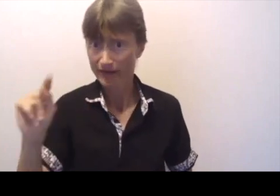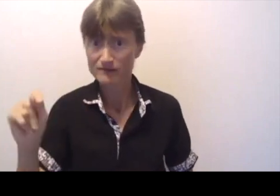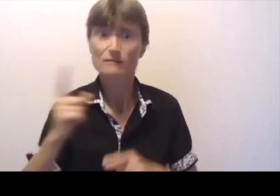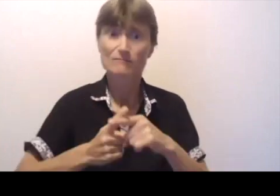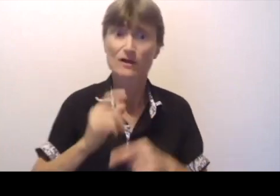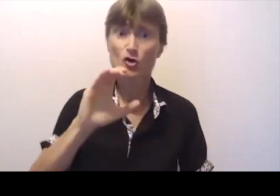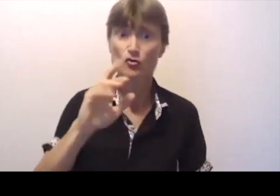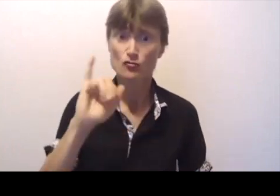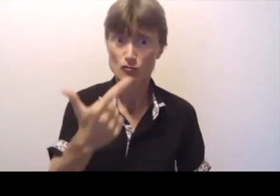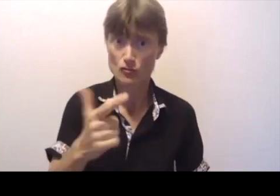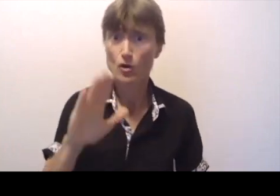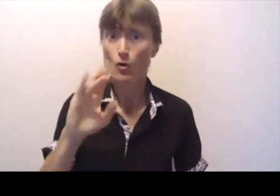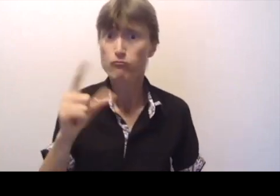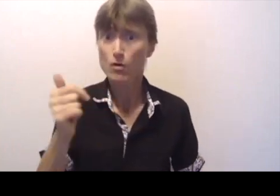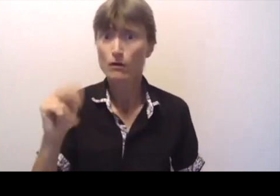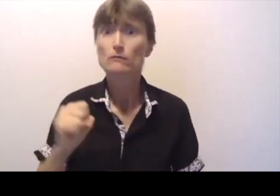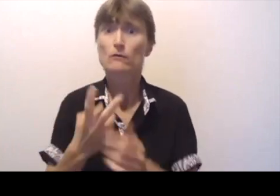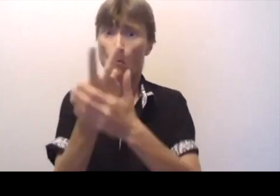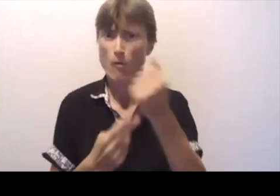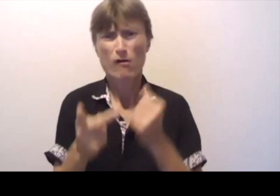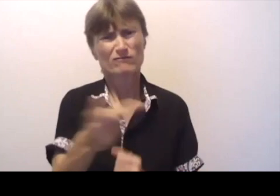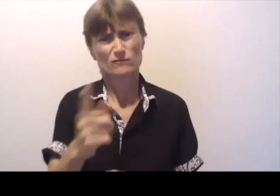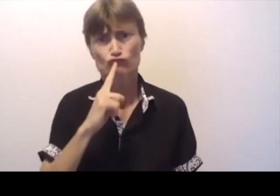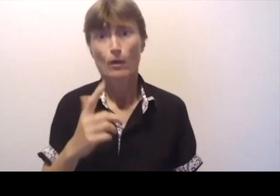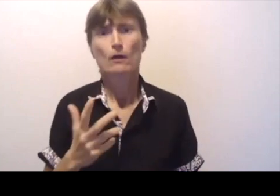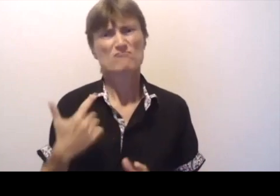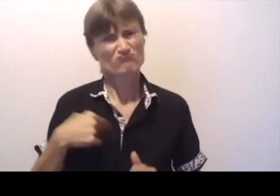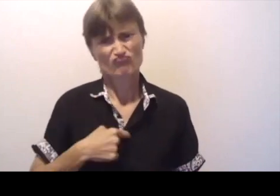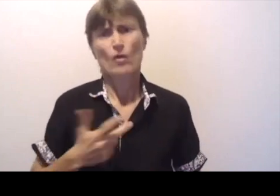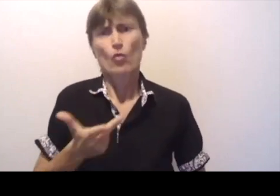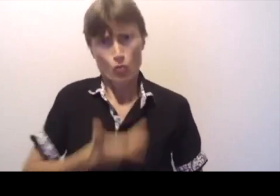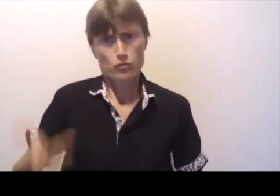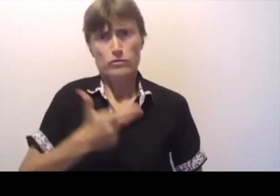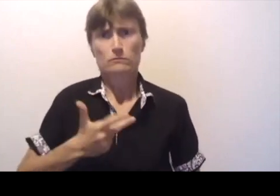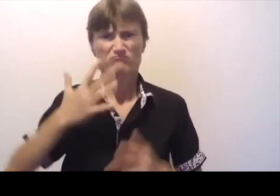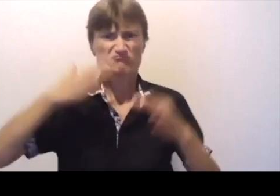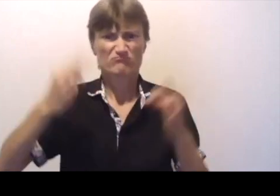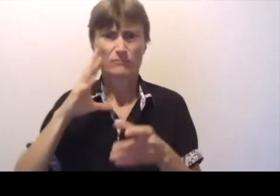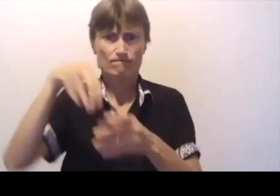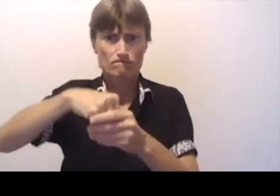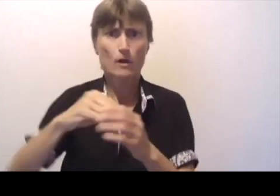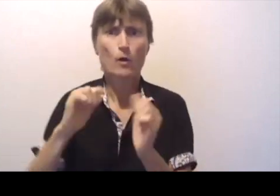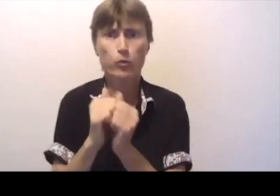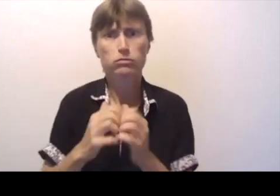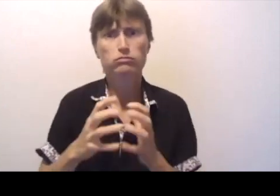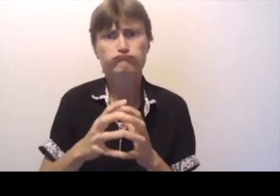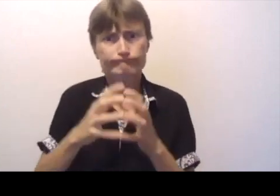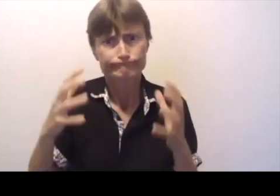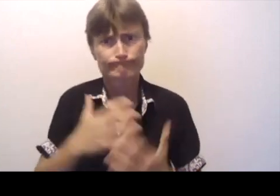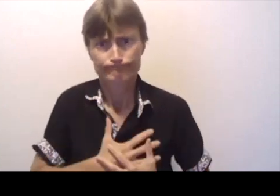behind our call to action the three of us are engaged in this endeavor with deep respect and we've come together in